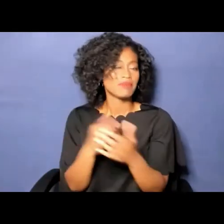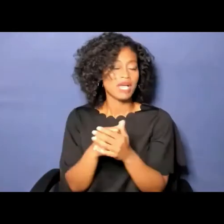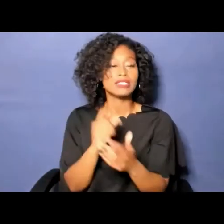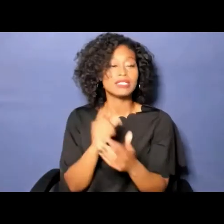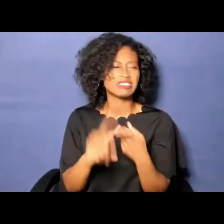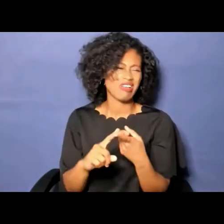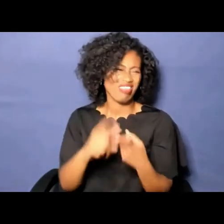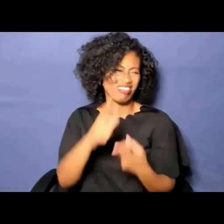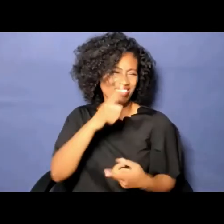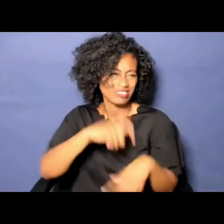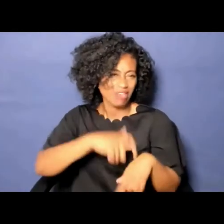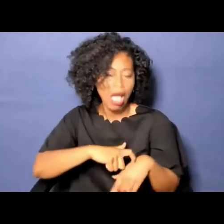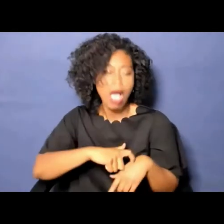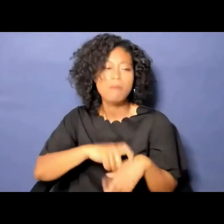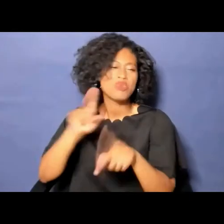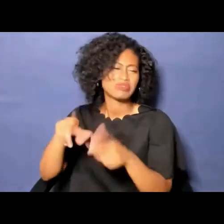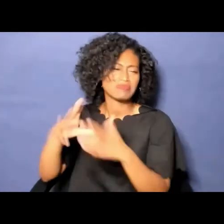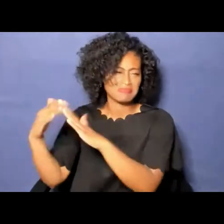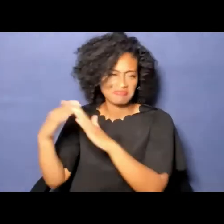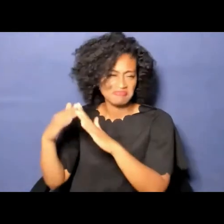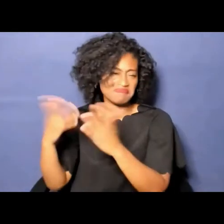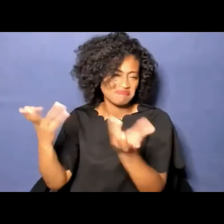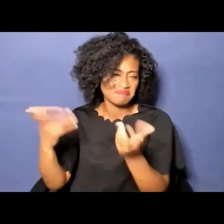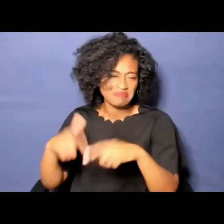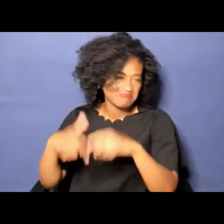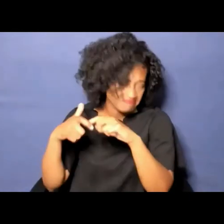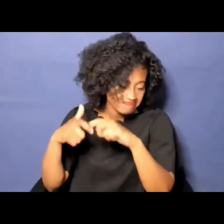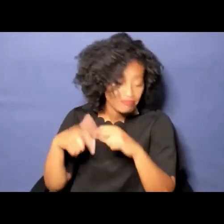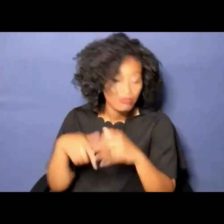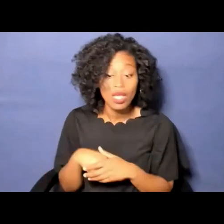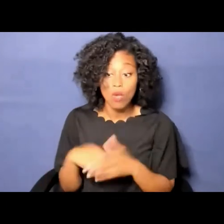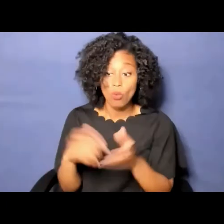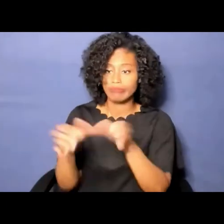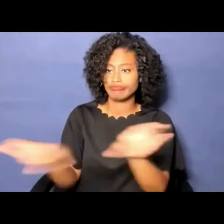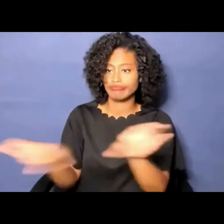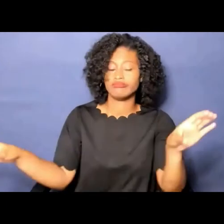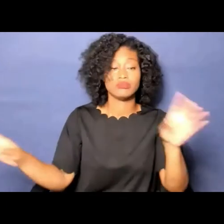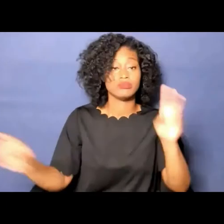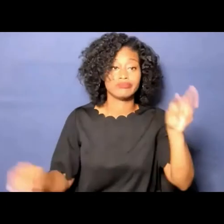We got separated somehow. So was the last time to get to the lunch line, for me.